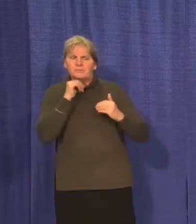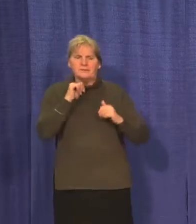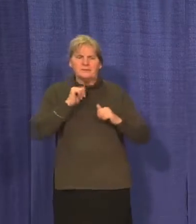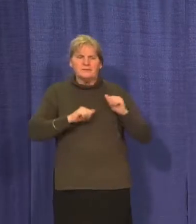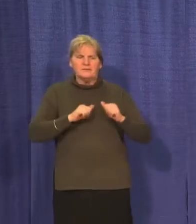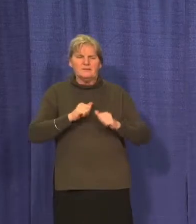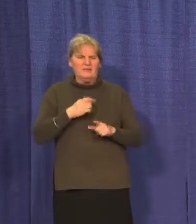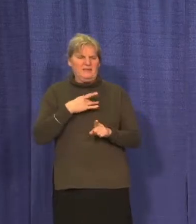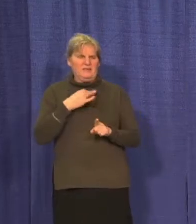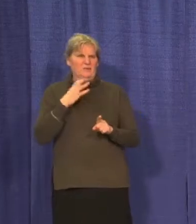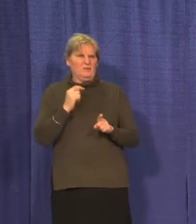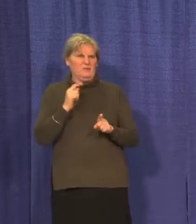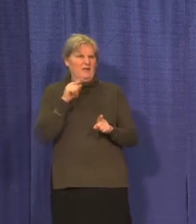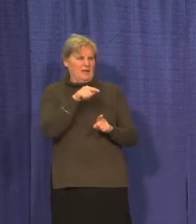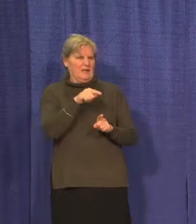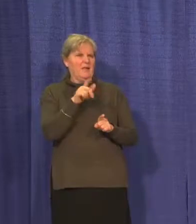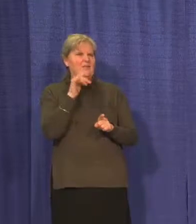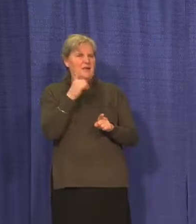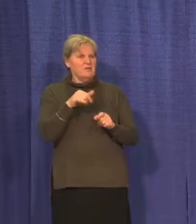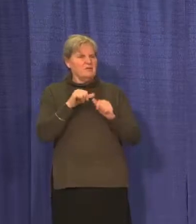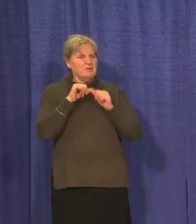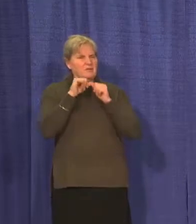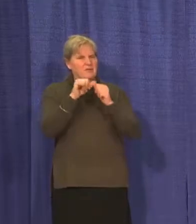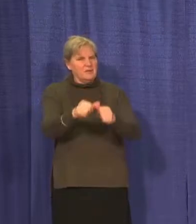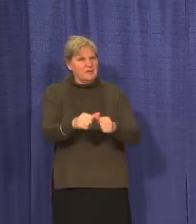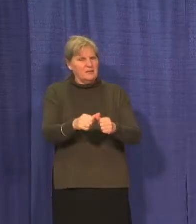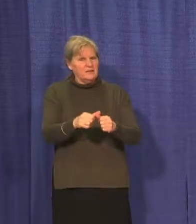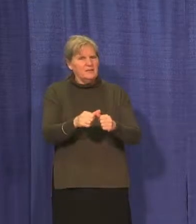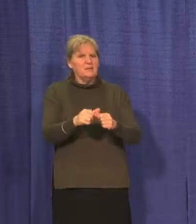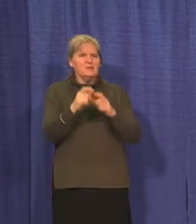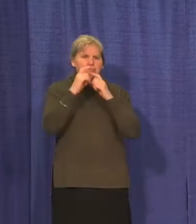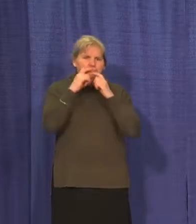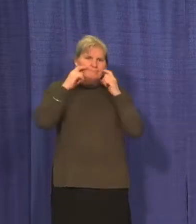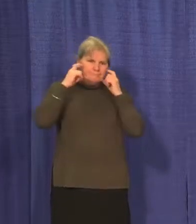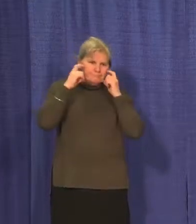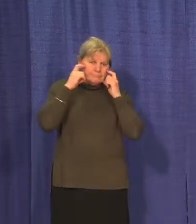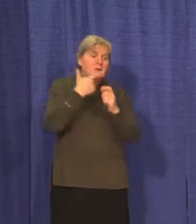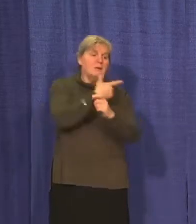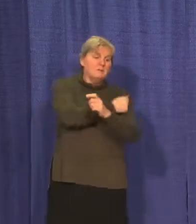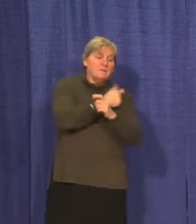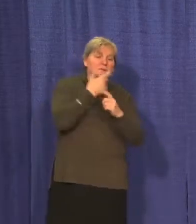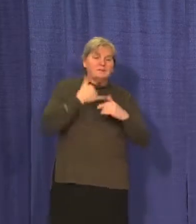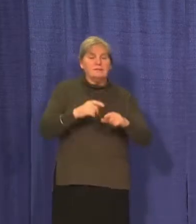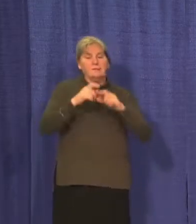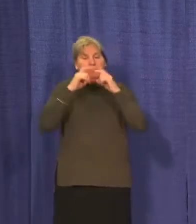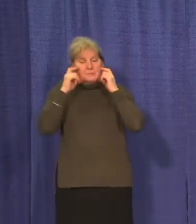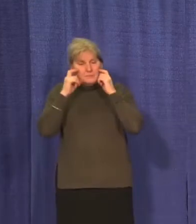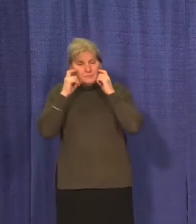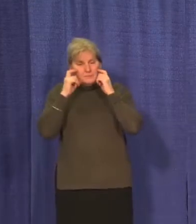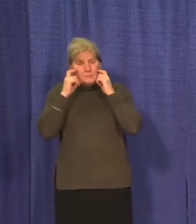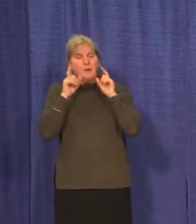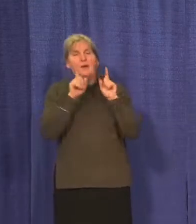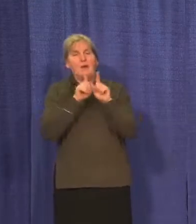one, they don't like the fact that they have to continue with the safety precautions like wearing a mask. And two, those safety